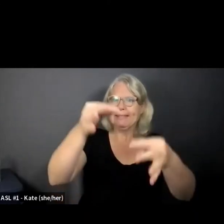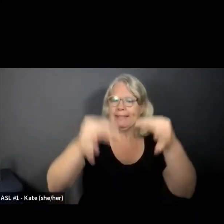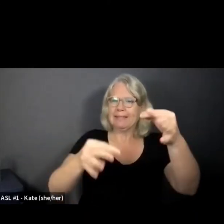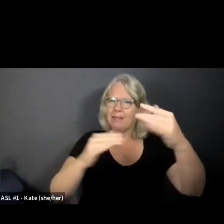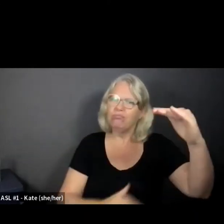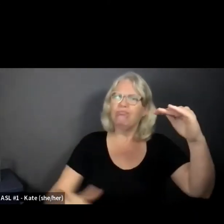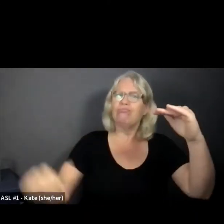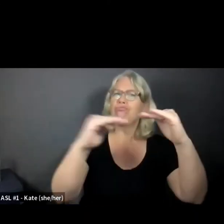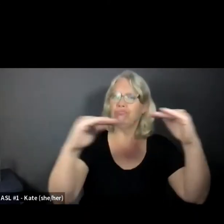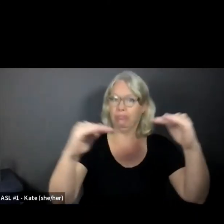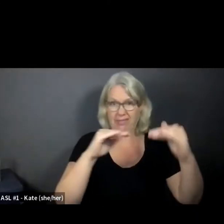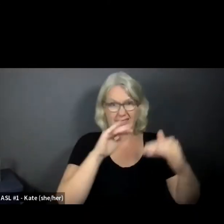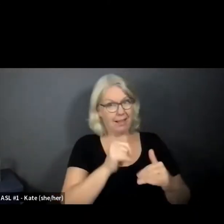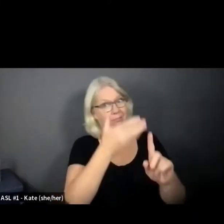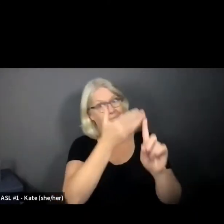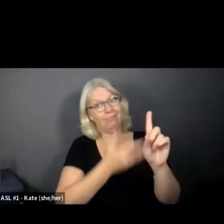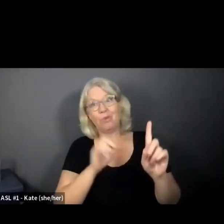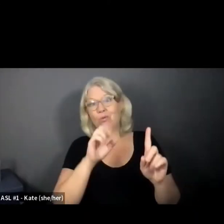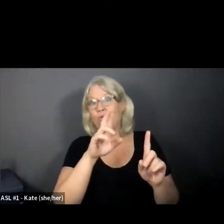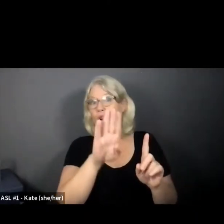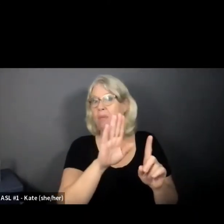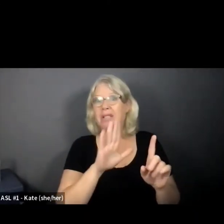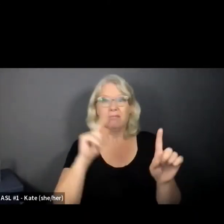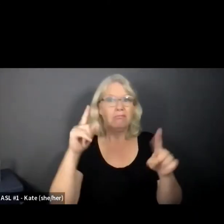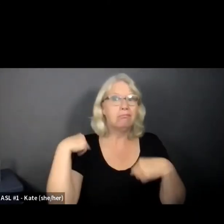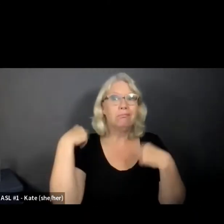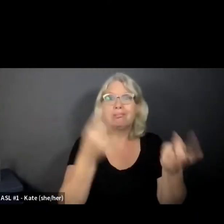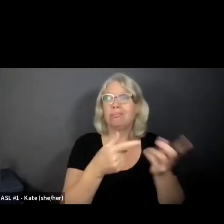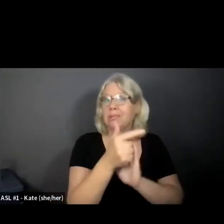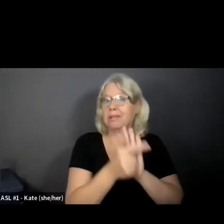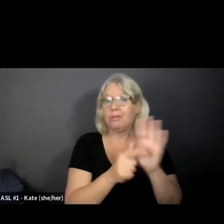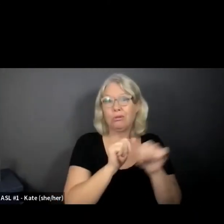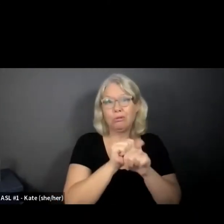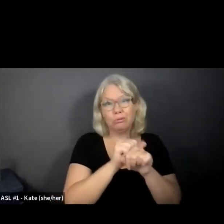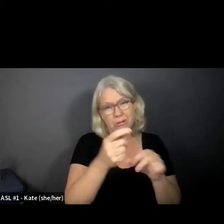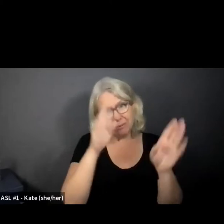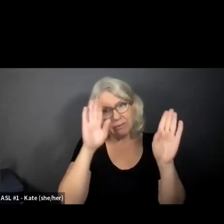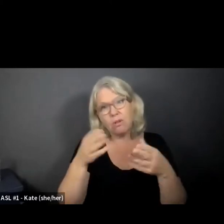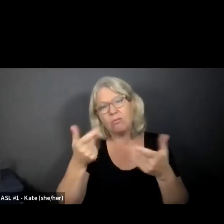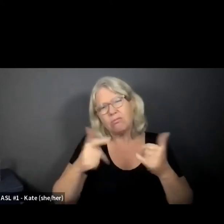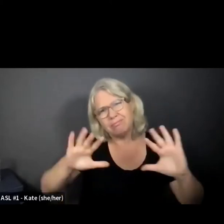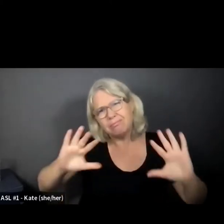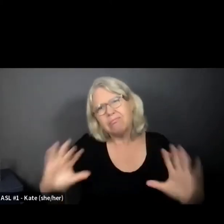AND INCLUSION OF PERSONS WITH DISABILITIES.